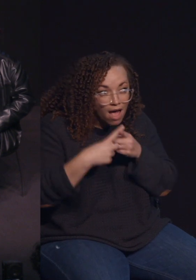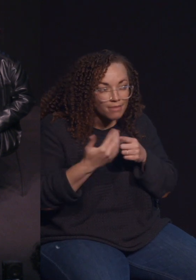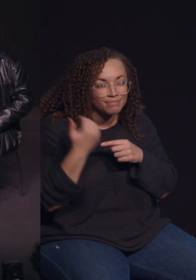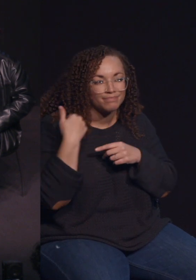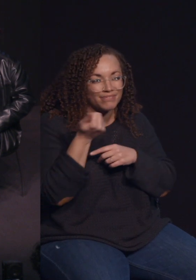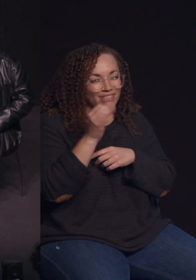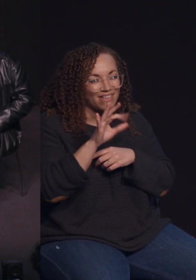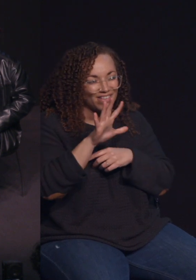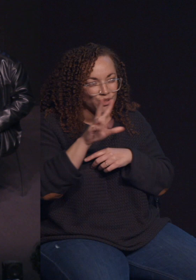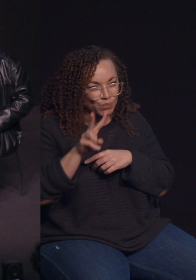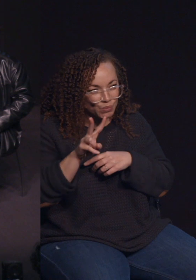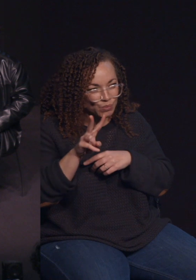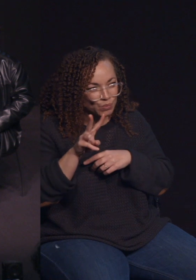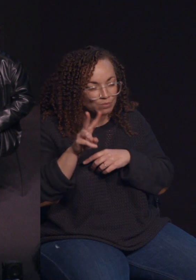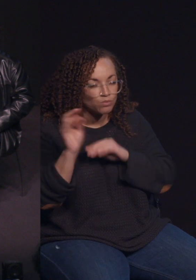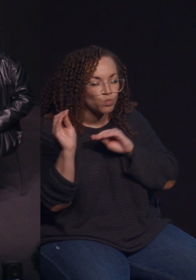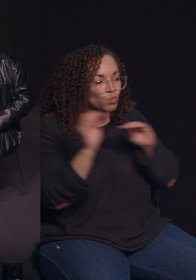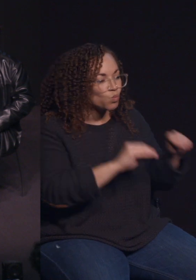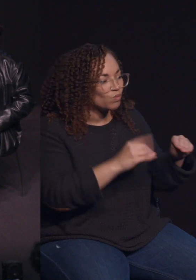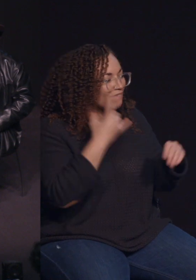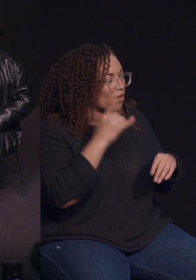expect in California now 'cause what I'd read about you